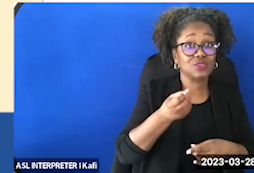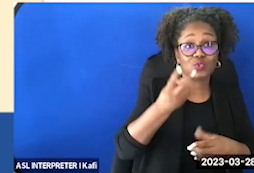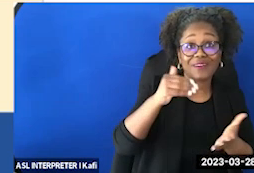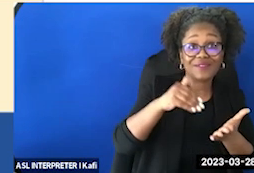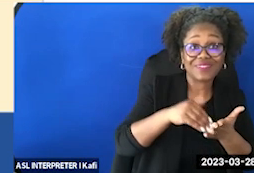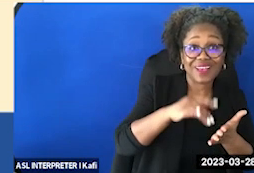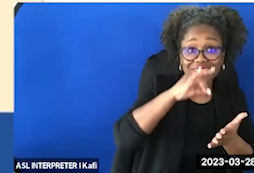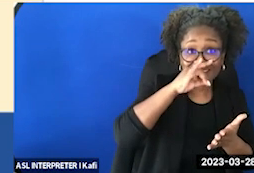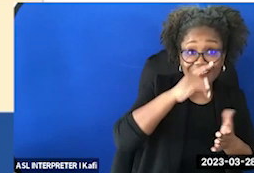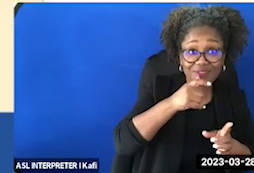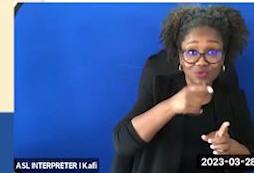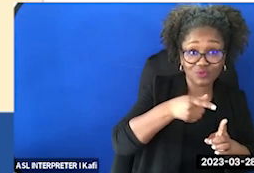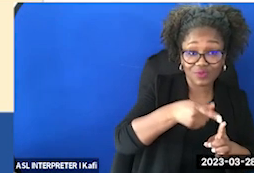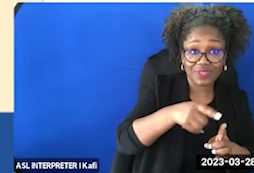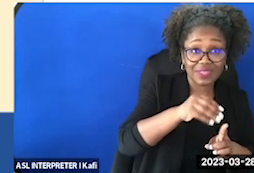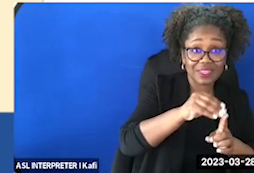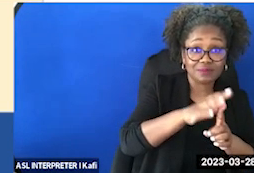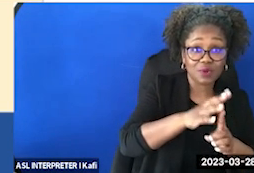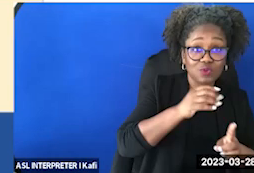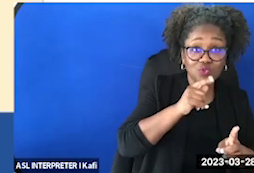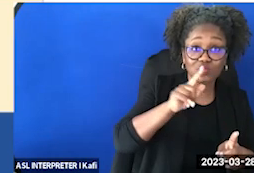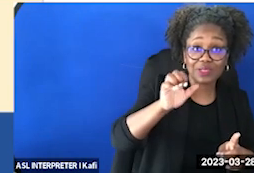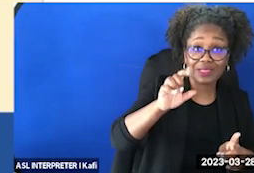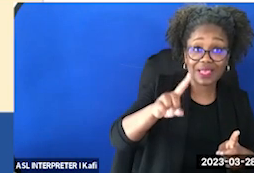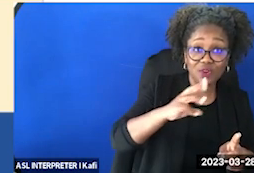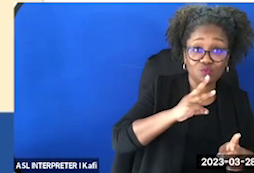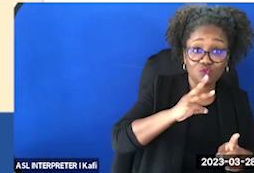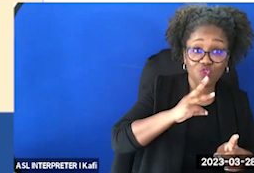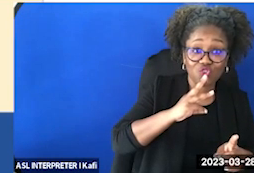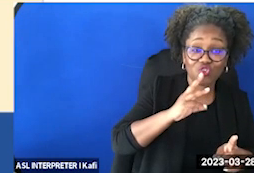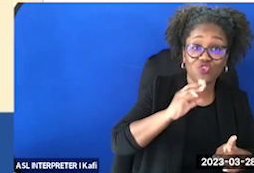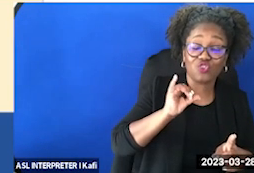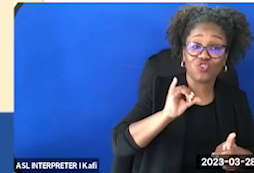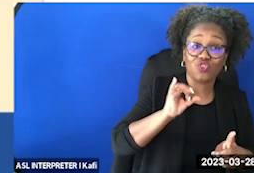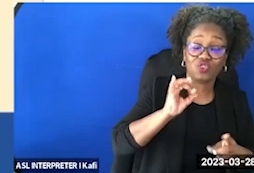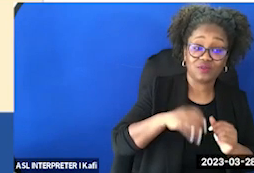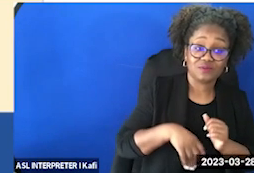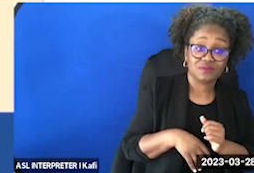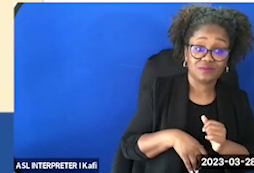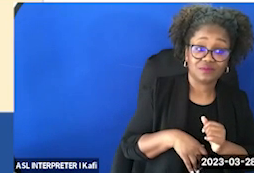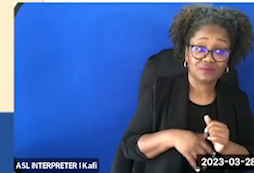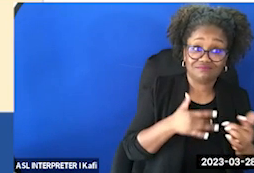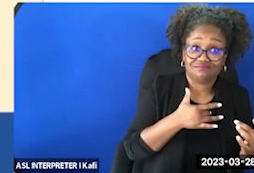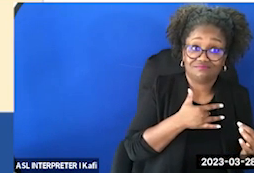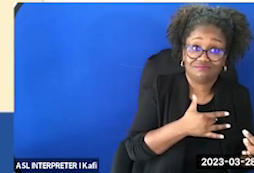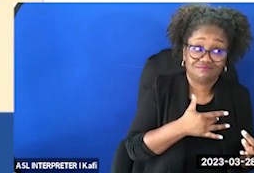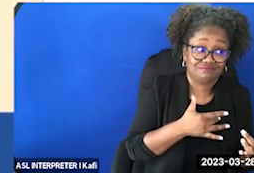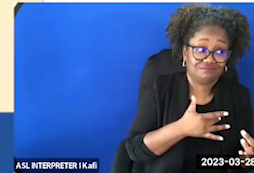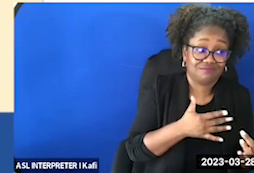Debbie Stine, Science & Technology Policy Academy: exposed to this lead contaminated water right, which is likely to do deal results in like Debbie Stine, Science & Technology Policy Academy: mental